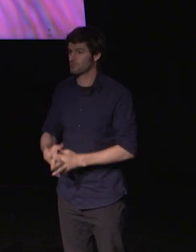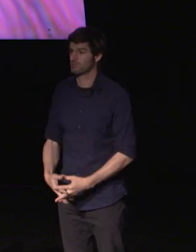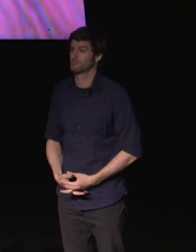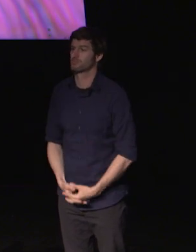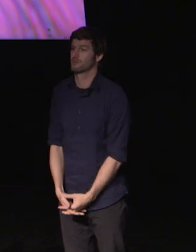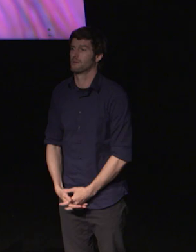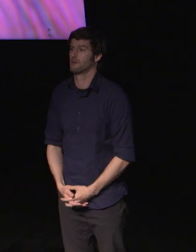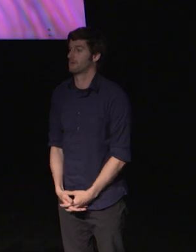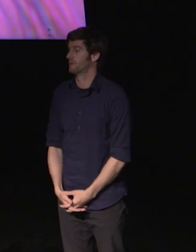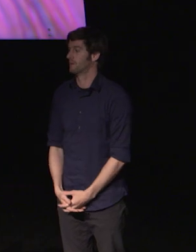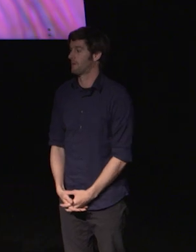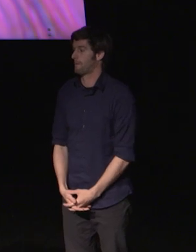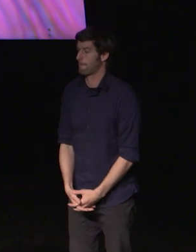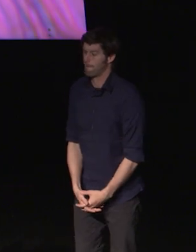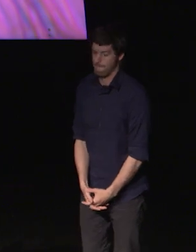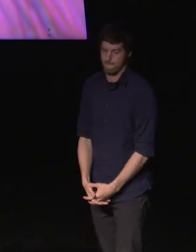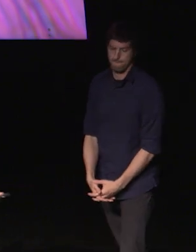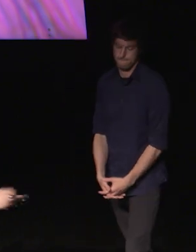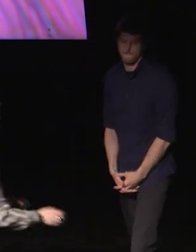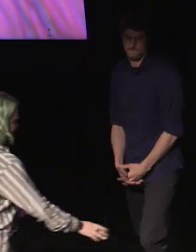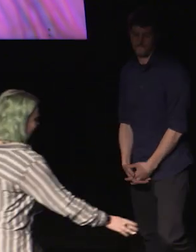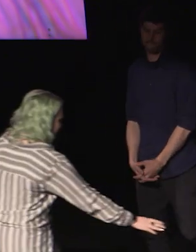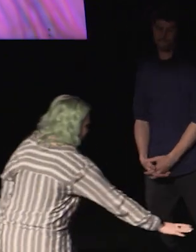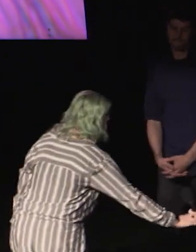AUDIENCE APPLAUDS JESSE LAUGHS